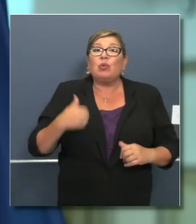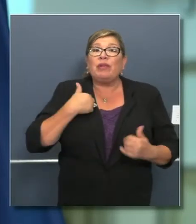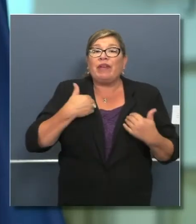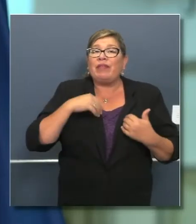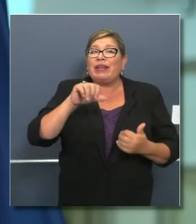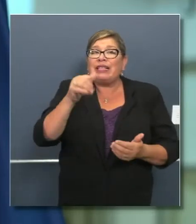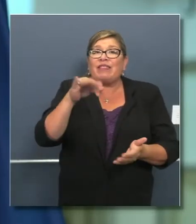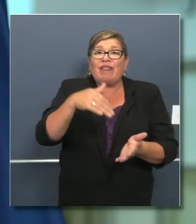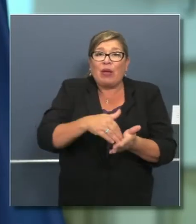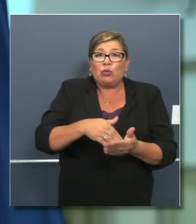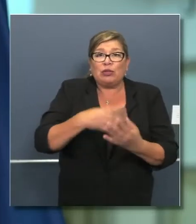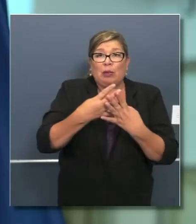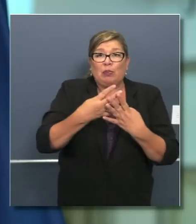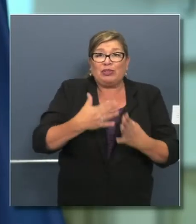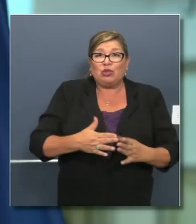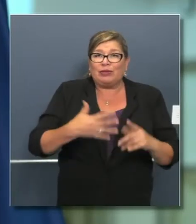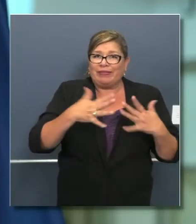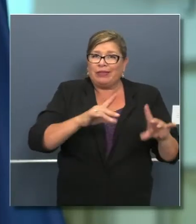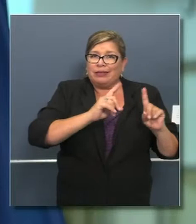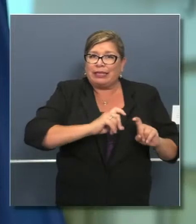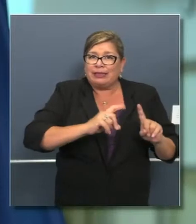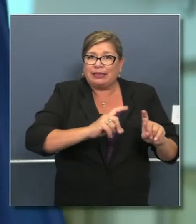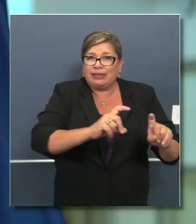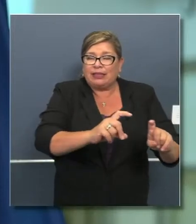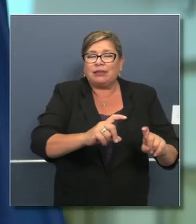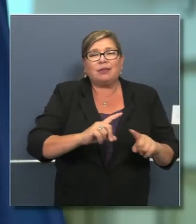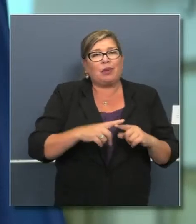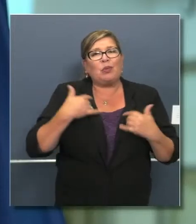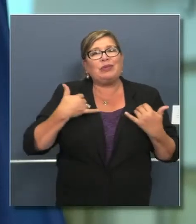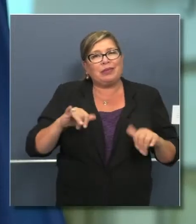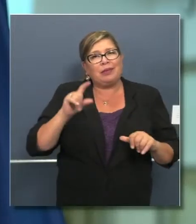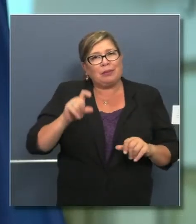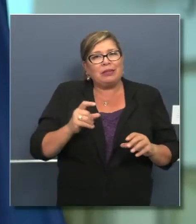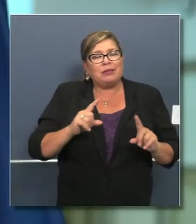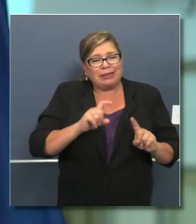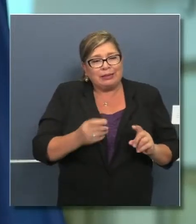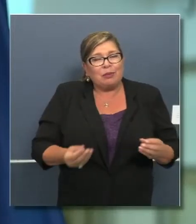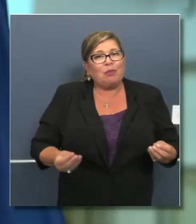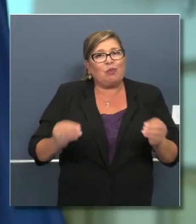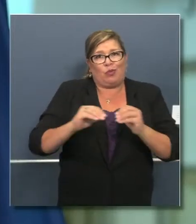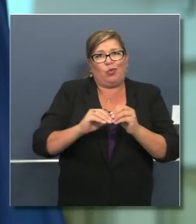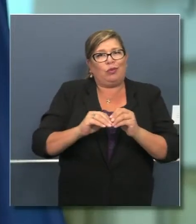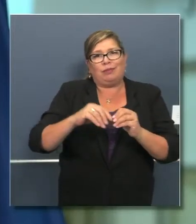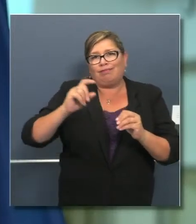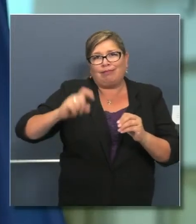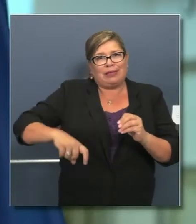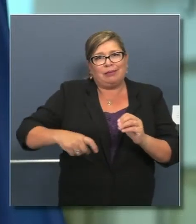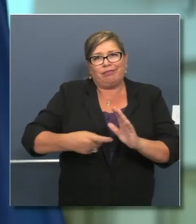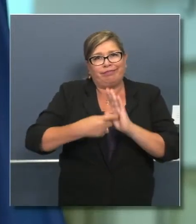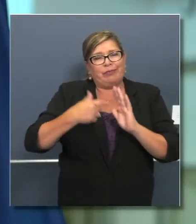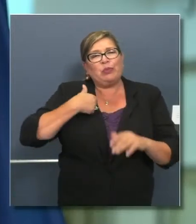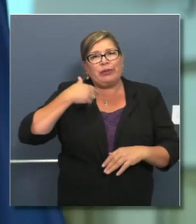been tested we still have a lot more work to do in that space and we recognize our responsibility to